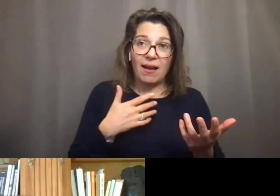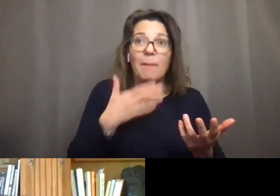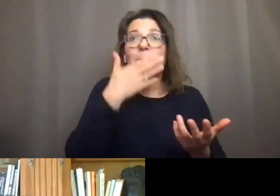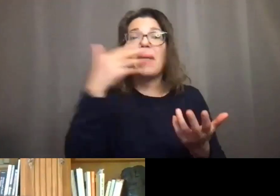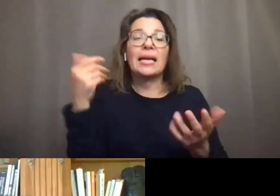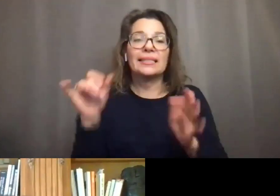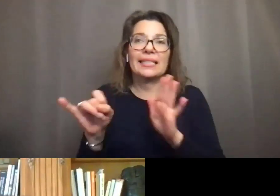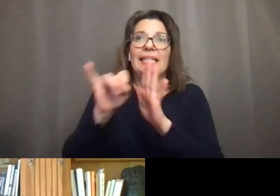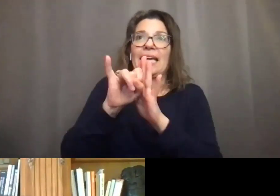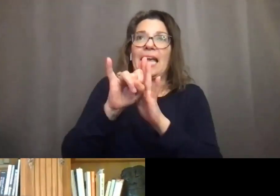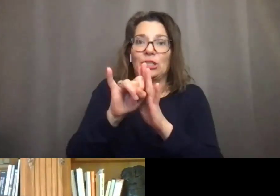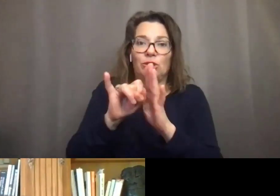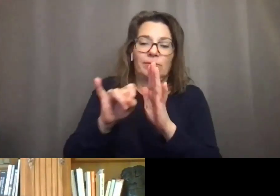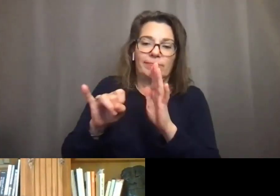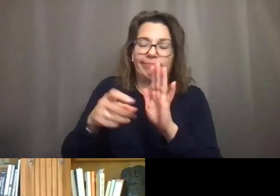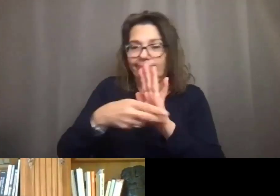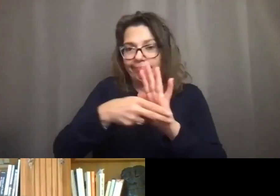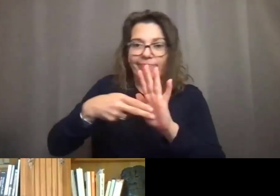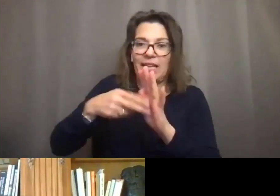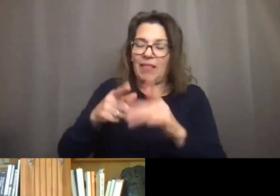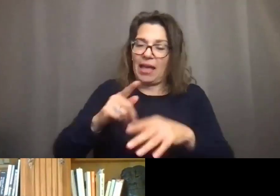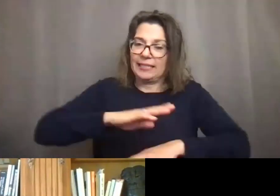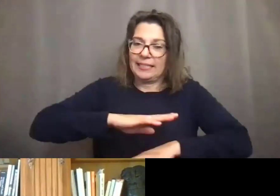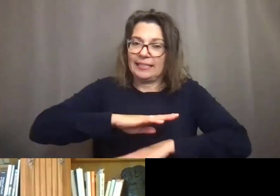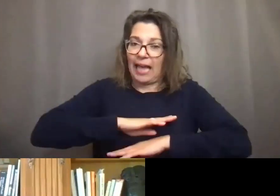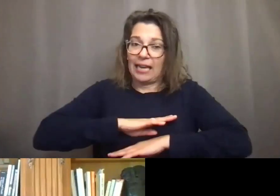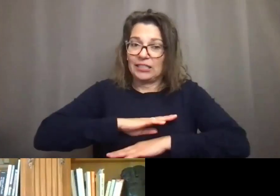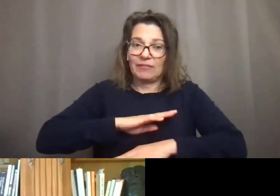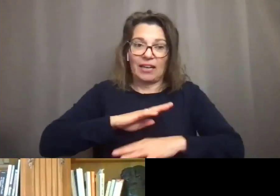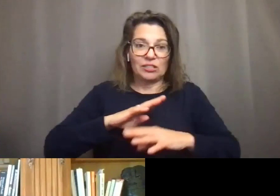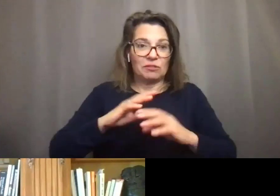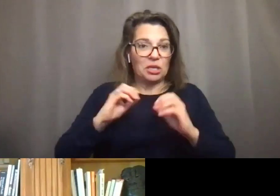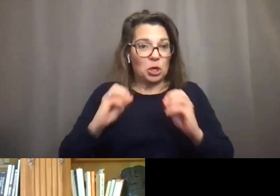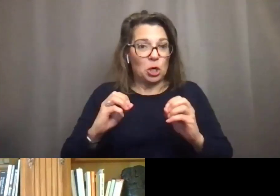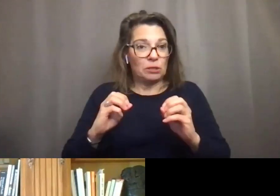so if you have any concerns related to harassment